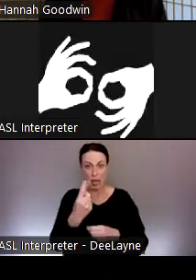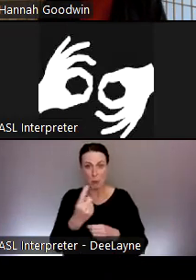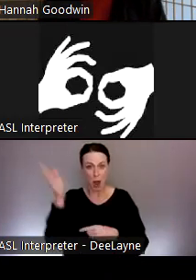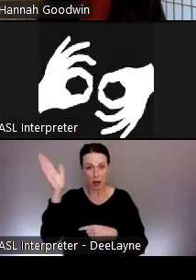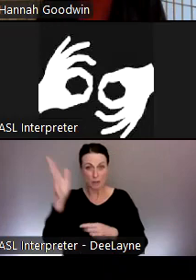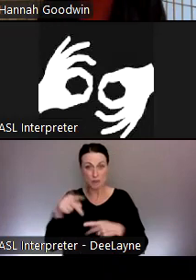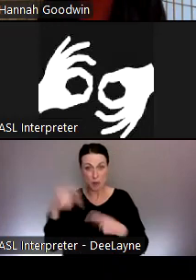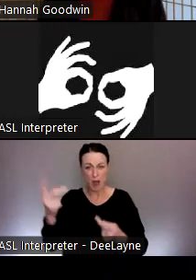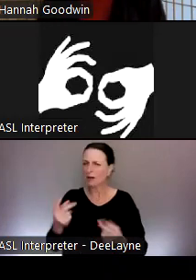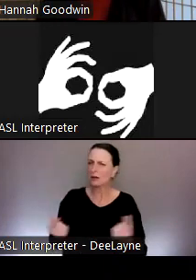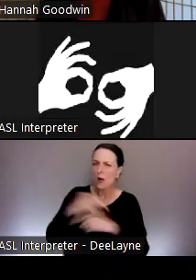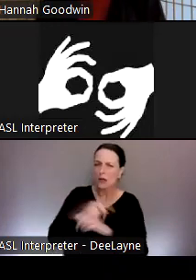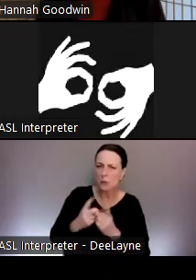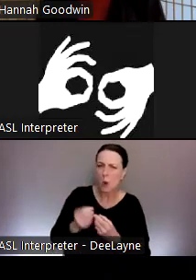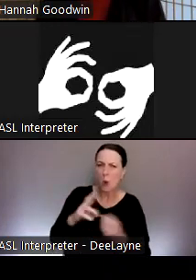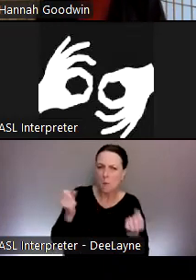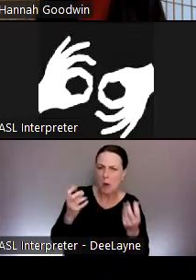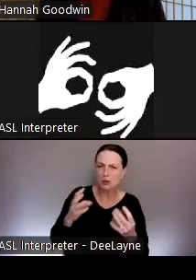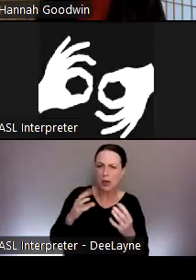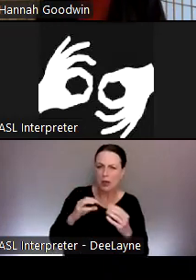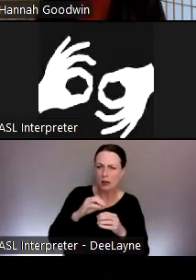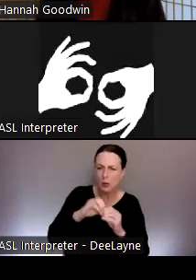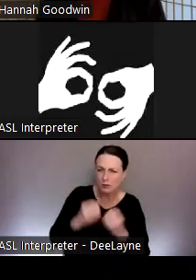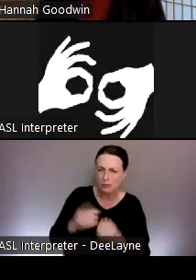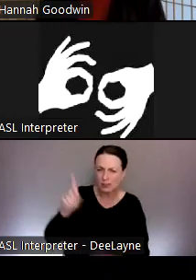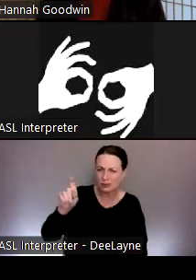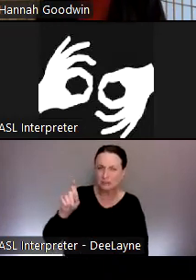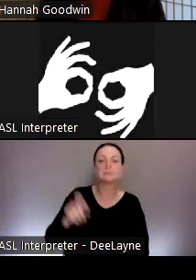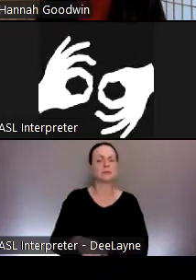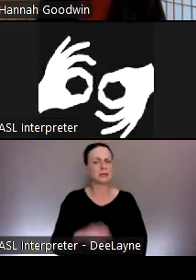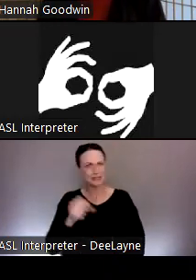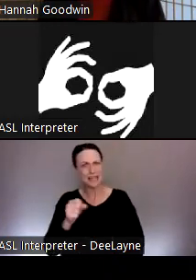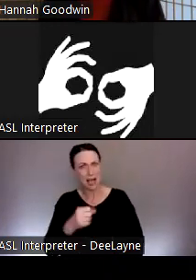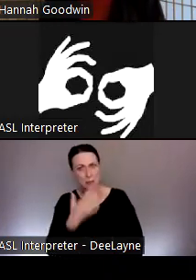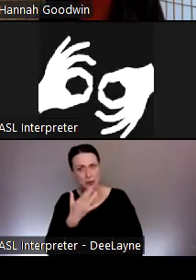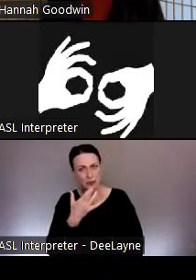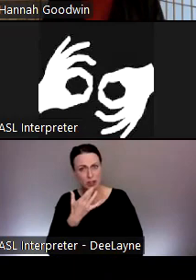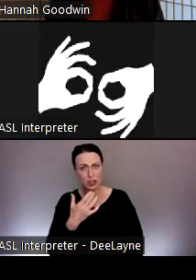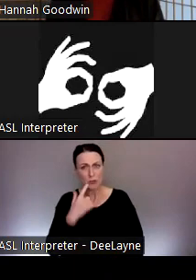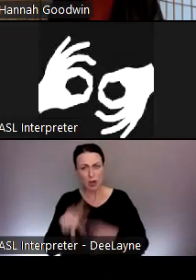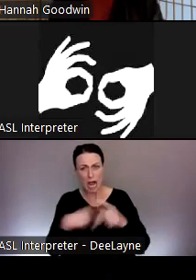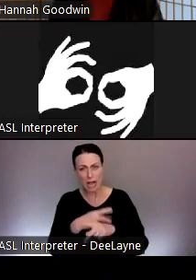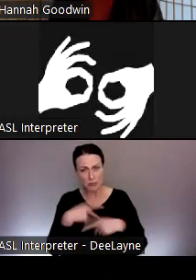Cross-departmental or multi-institutional? [Sarah] Yes, is there a preference for proposals that include those?